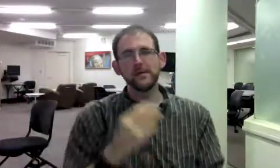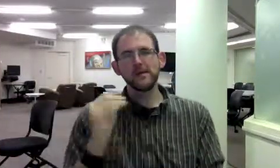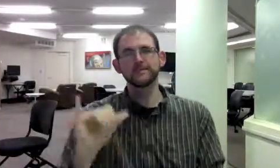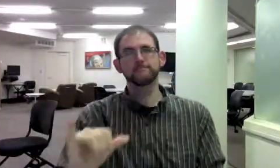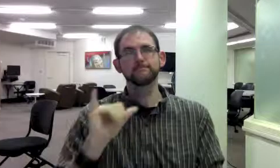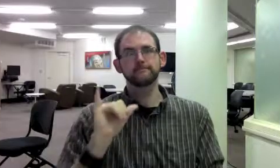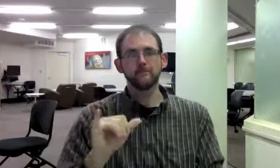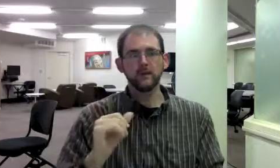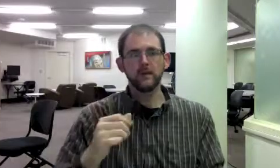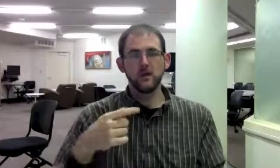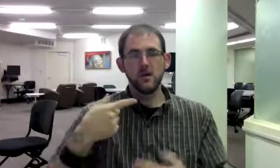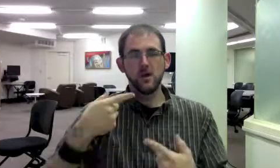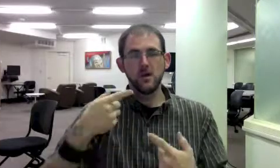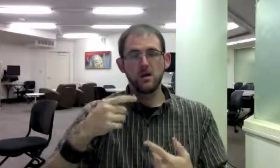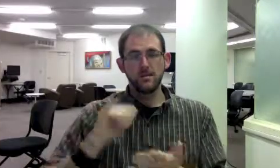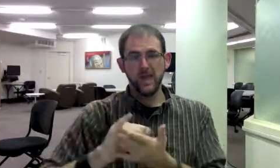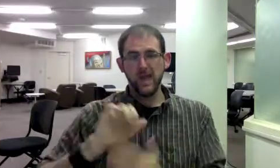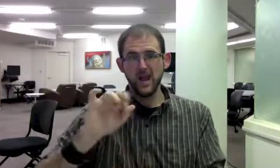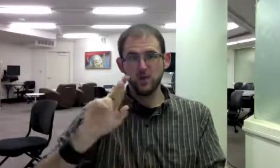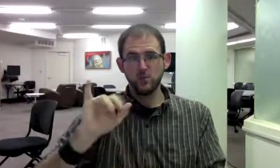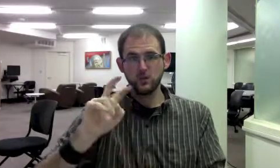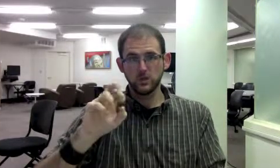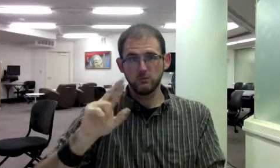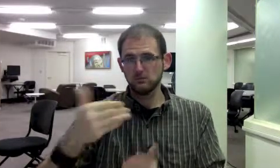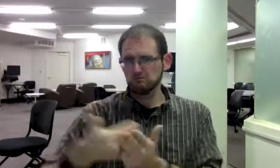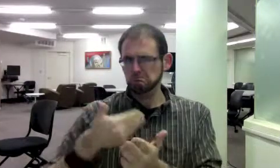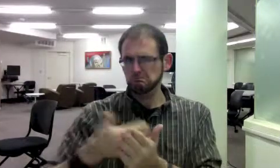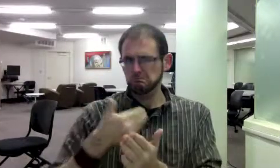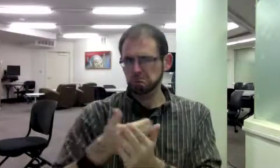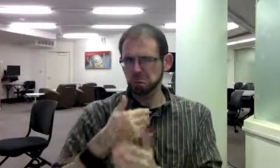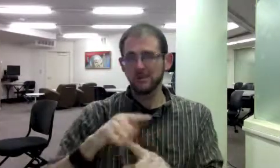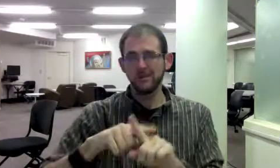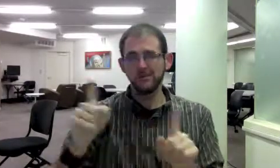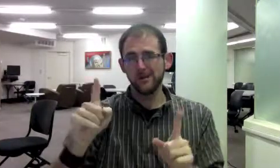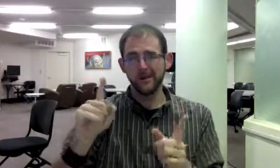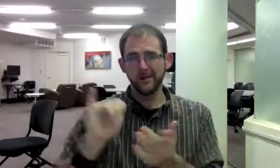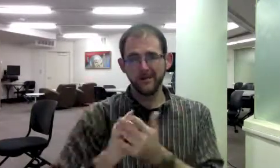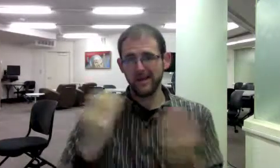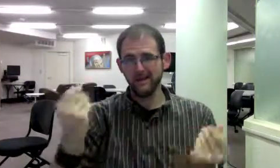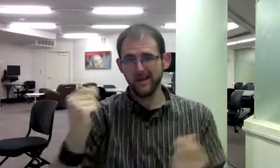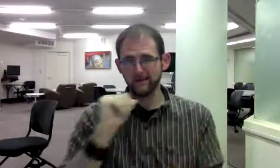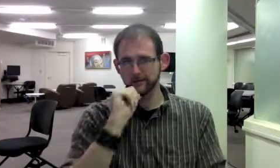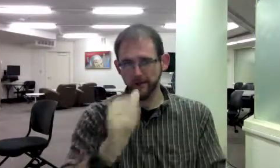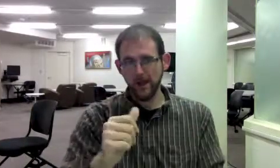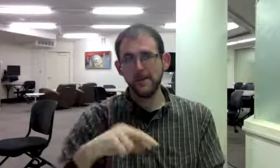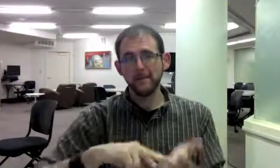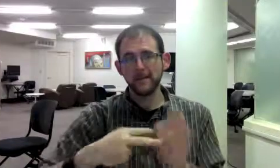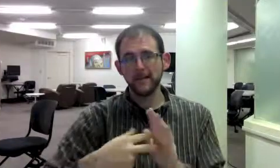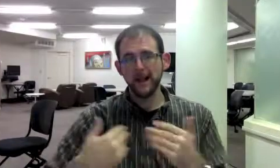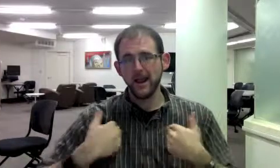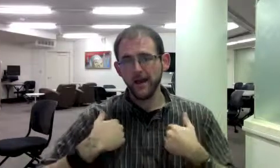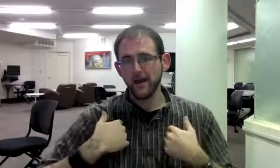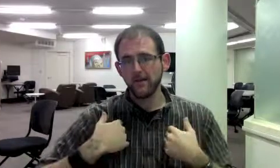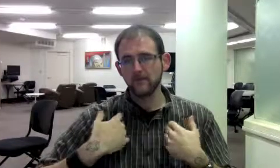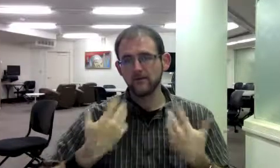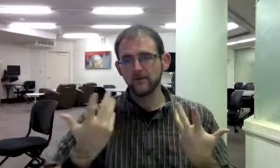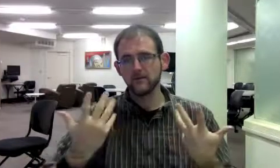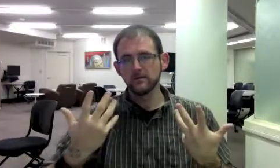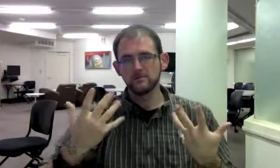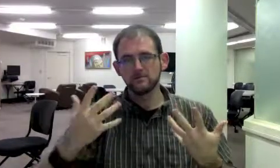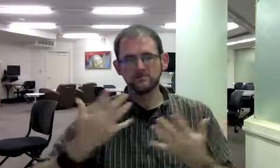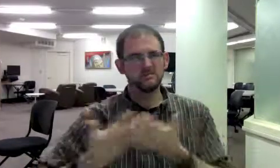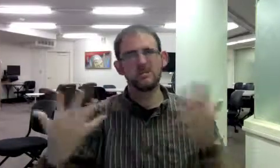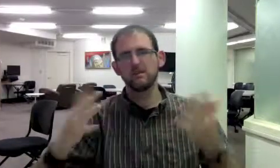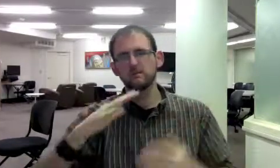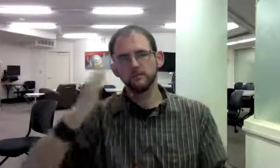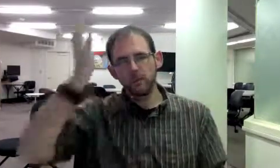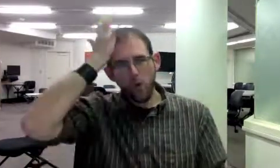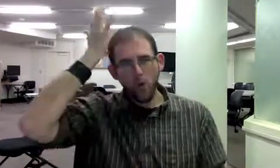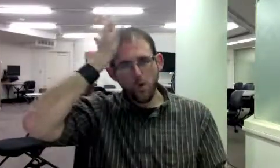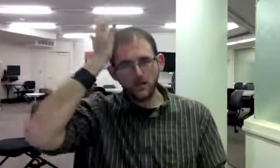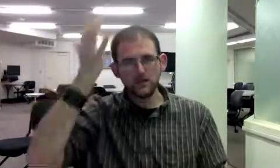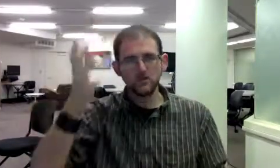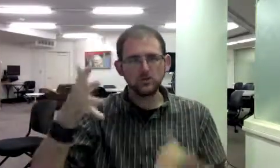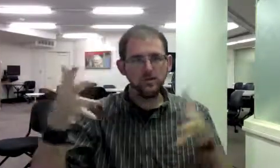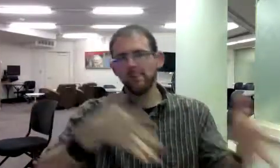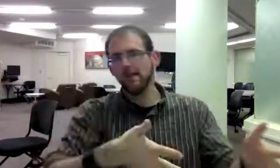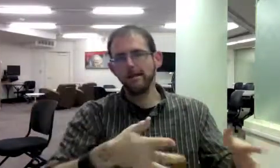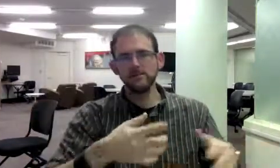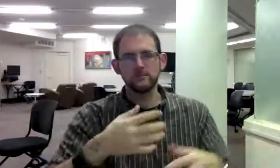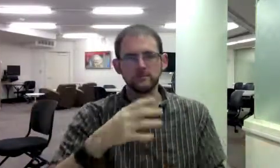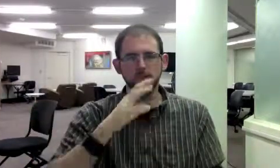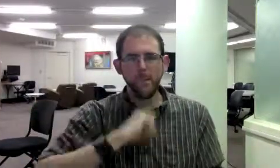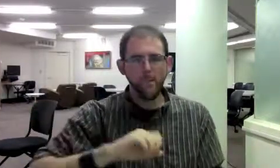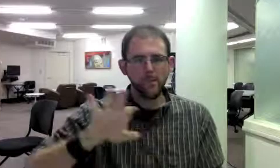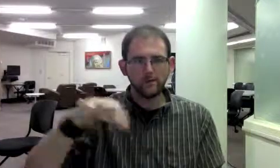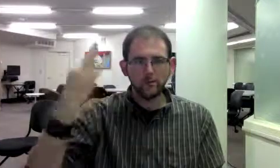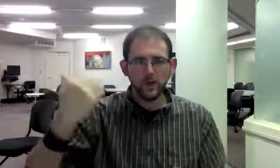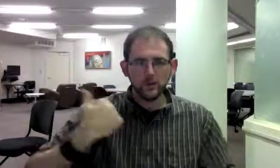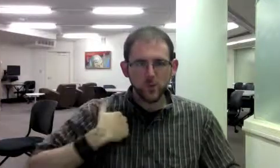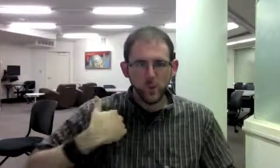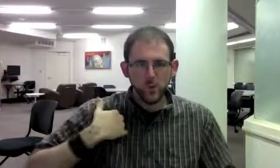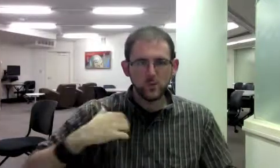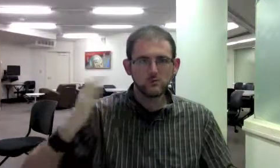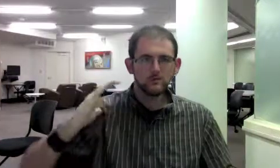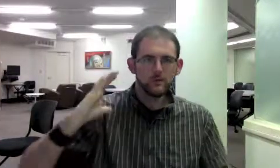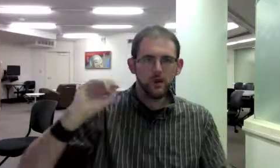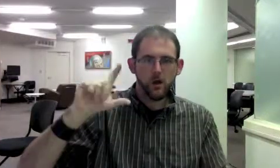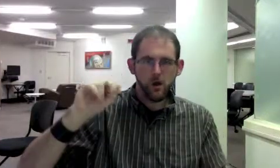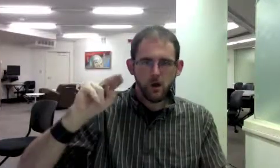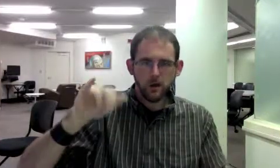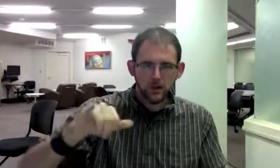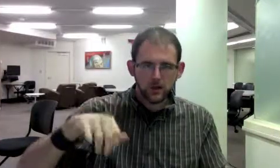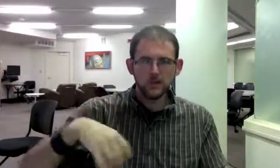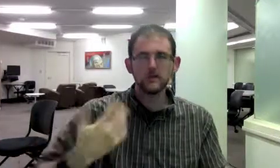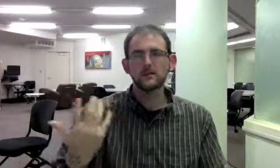It also turns out that although the river is new, the land is not; it's chock-full of garbage and machinery abandoned by French soldiers at the end of the colonial era.